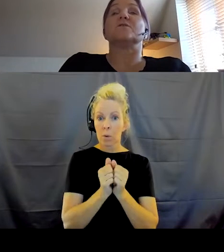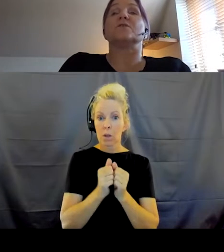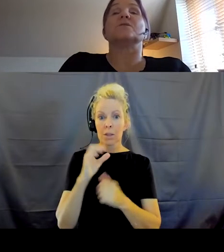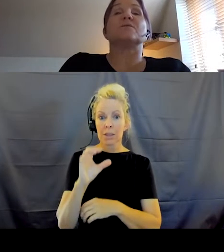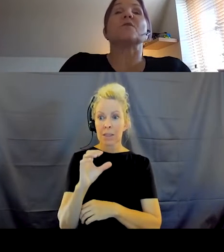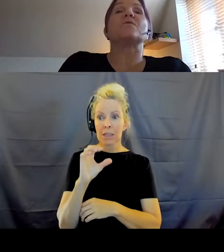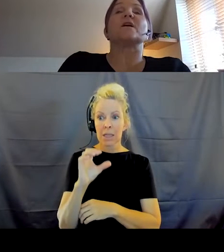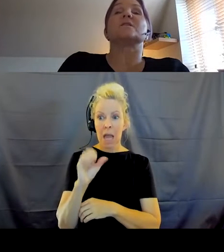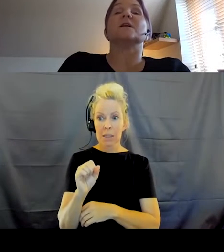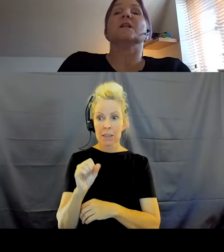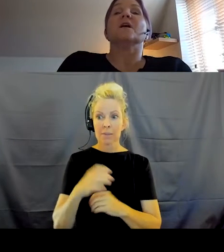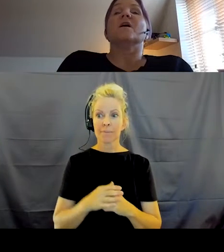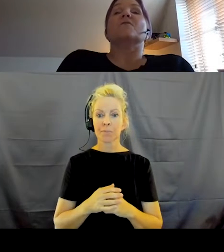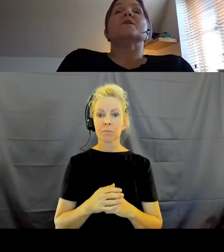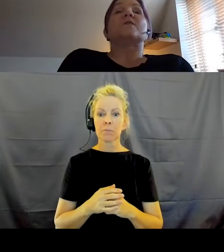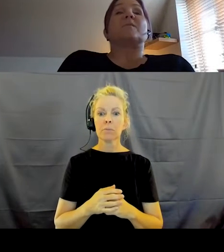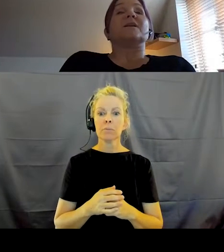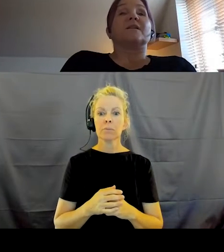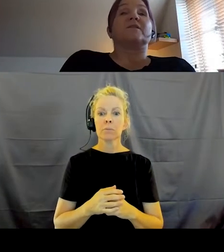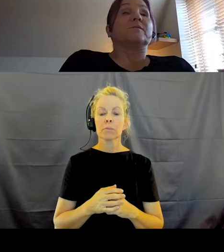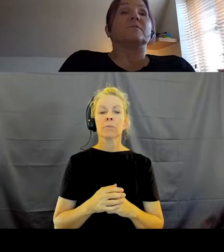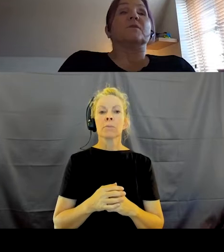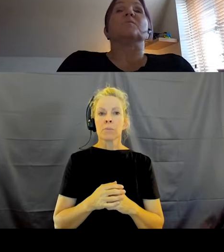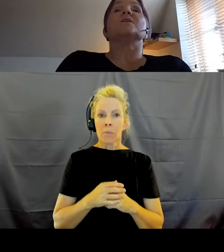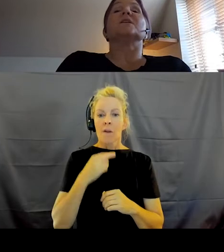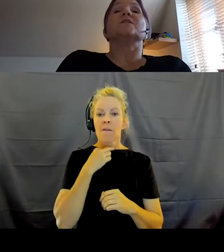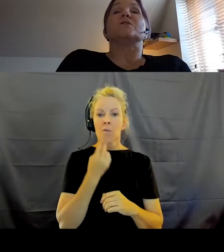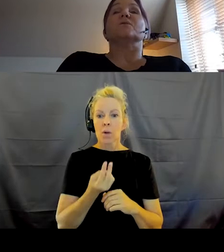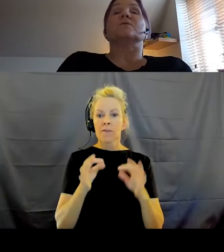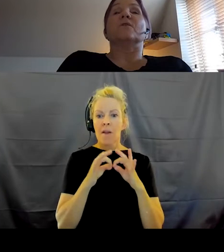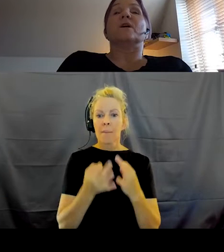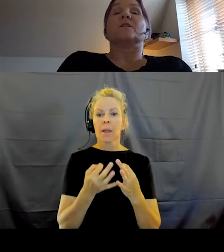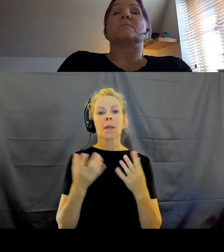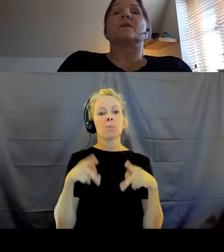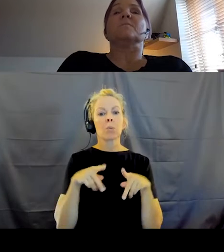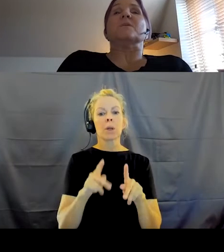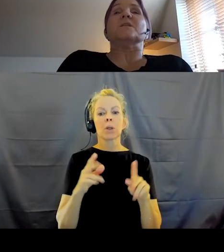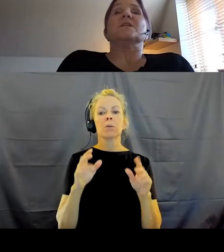you choose the font face. Voice family lets you, not surprisingly, she was the voice. We have seen